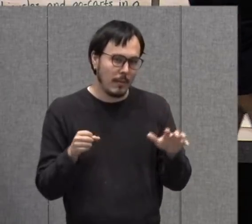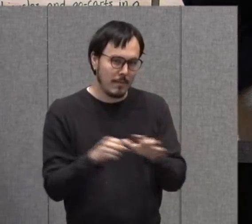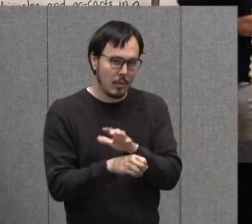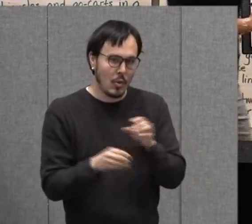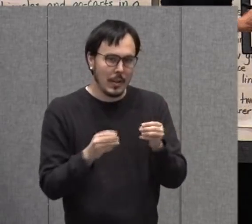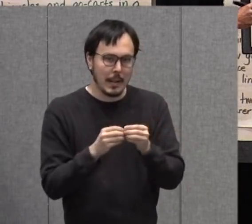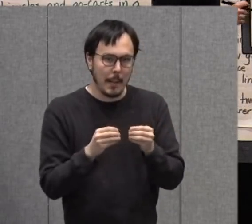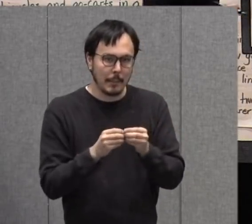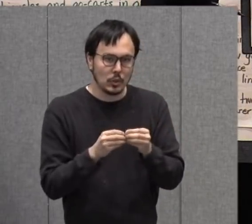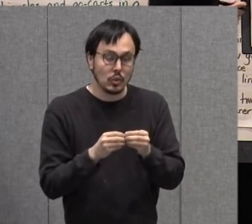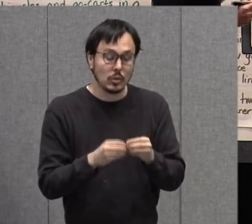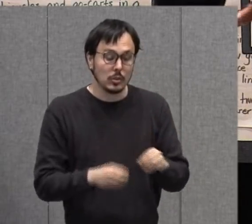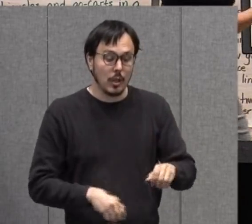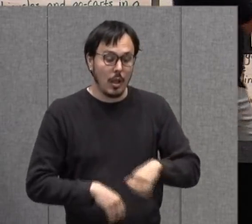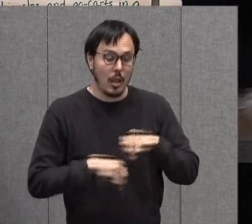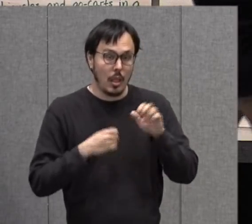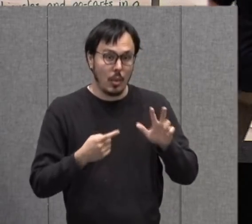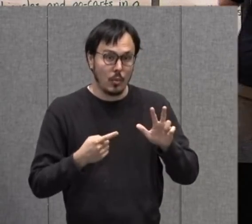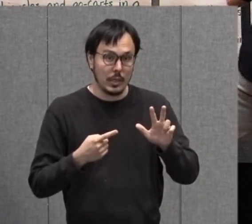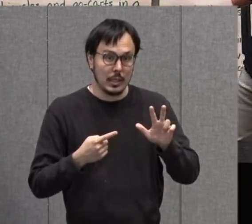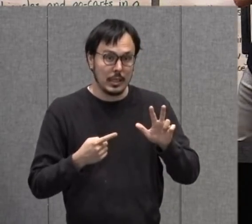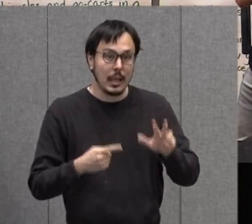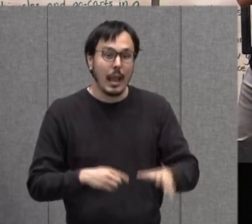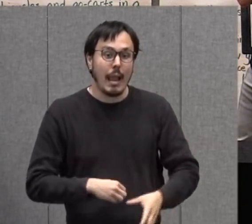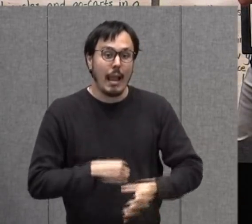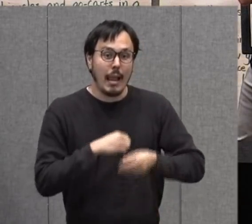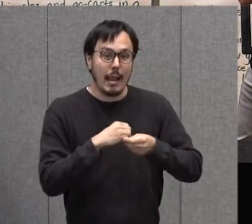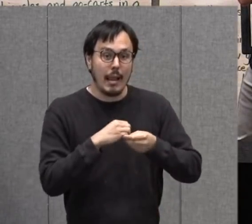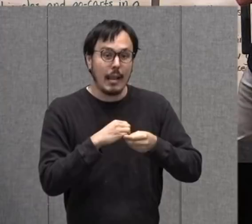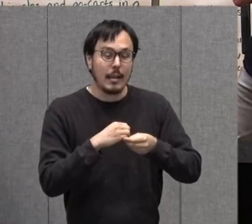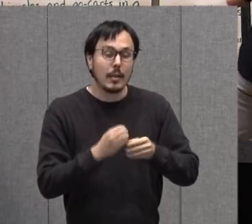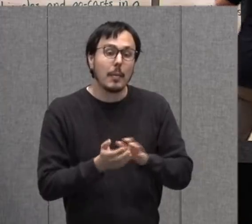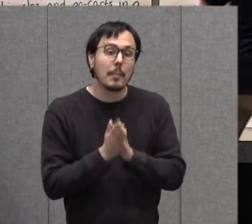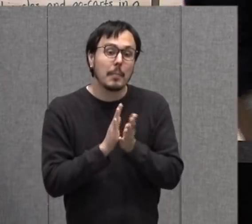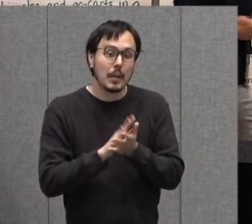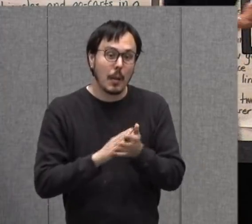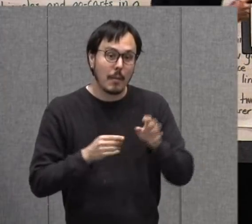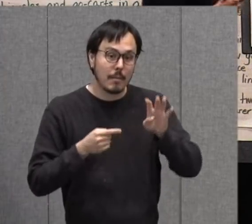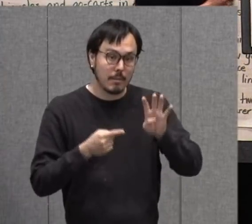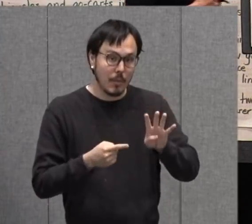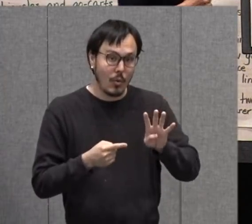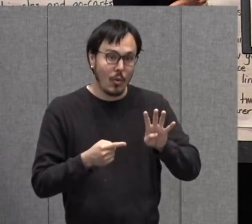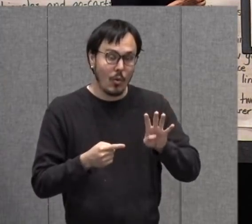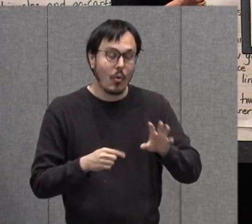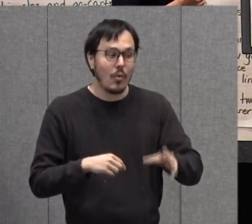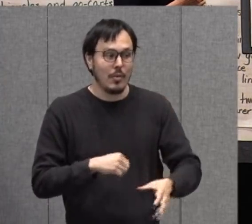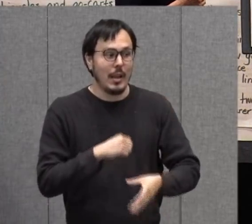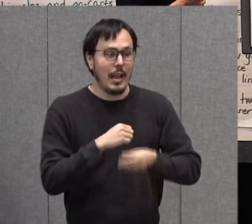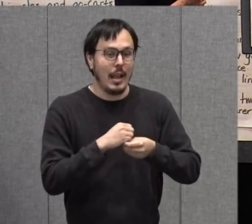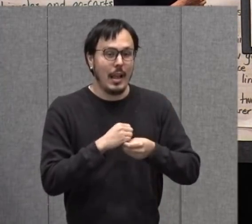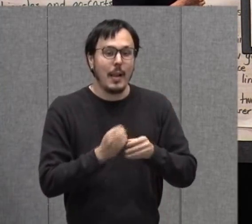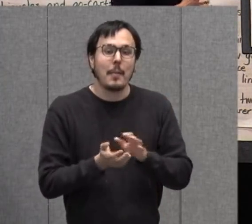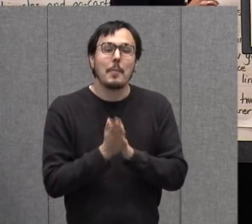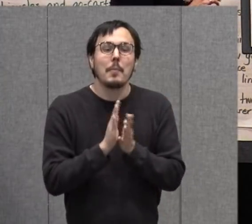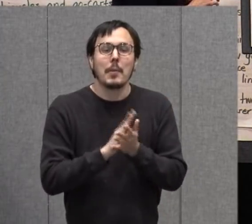three and a jump of two is going to get me to five. So, let's think about what we added on.